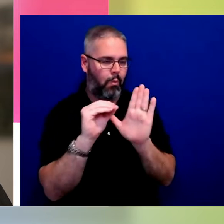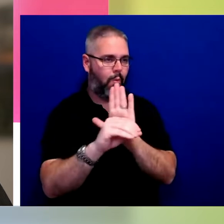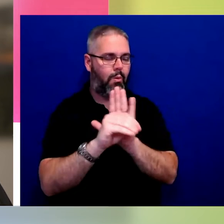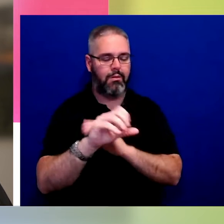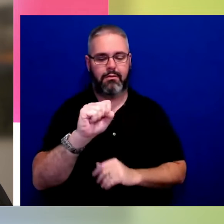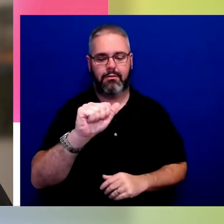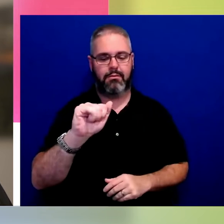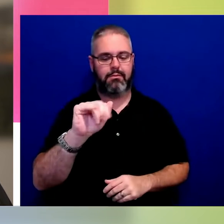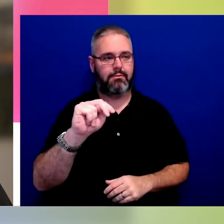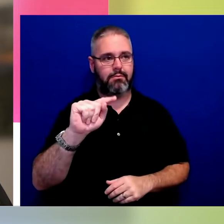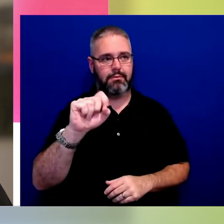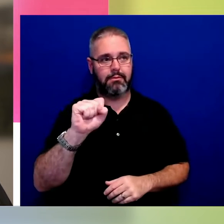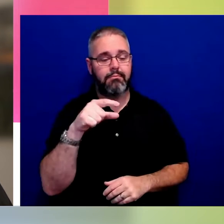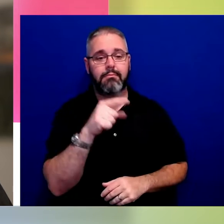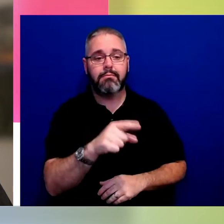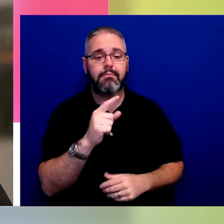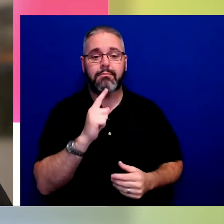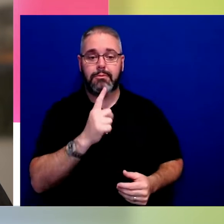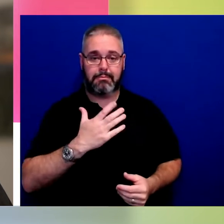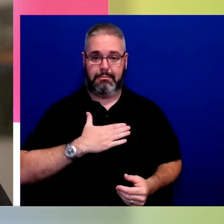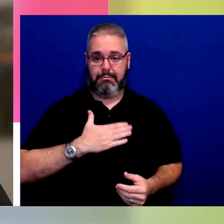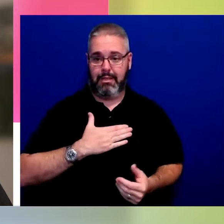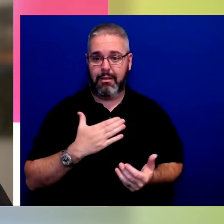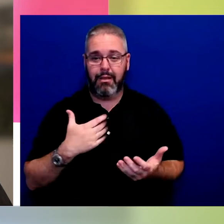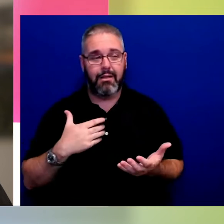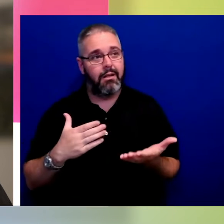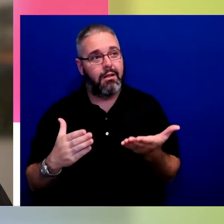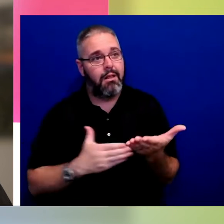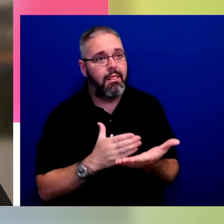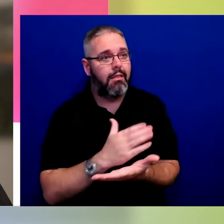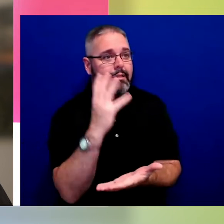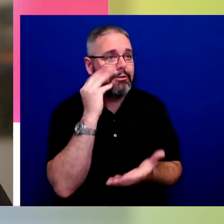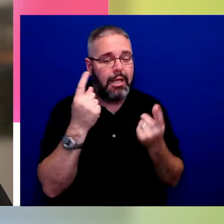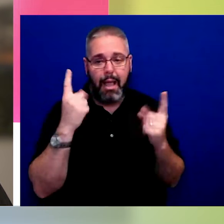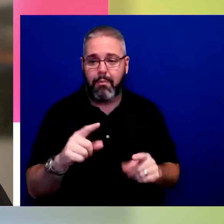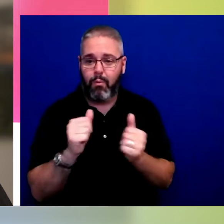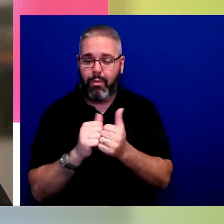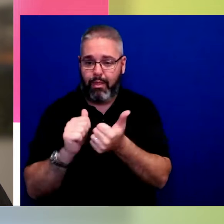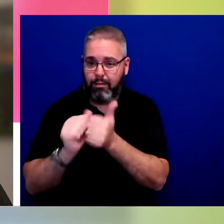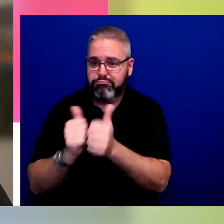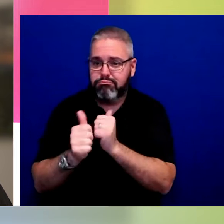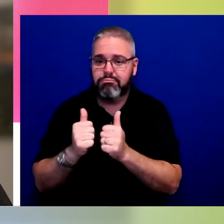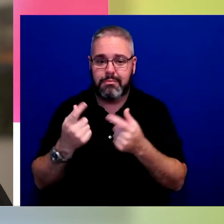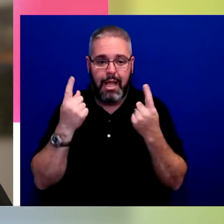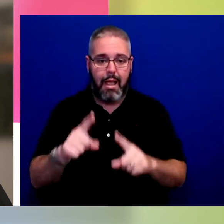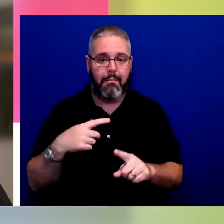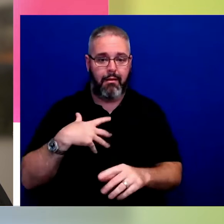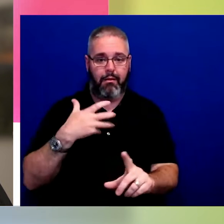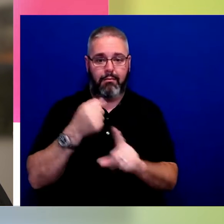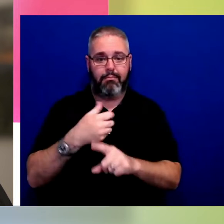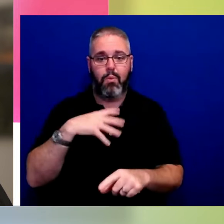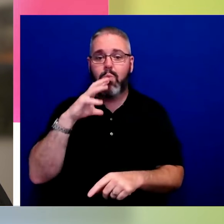If not for my journey through athletics that landed me in my old office in the Superdome,